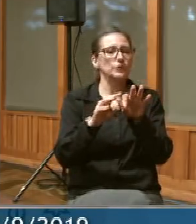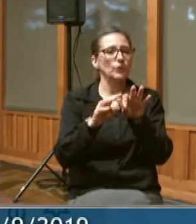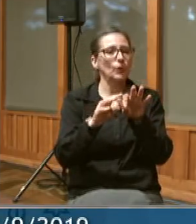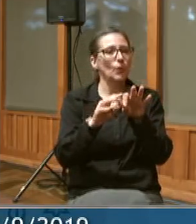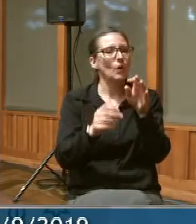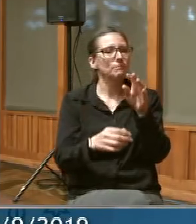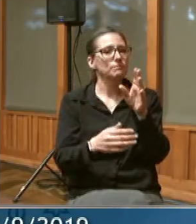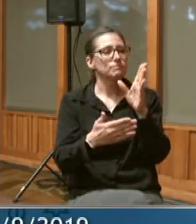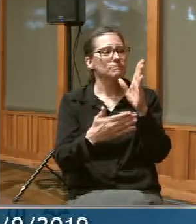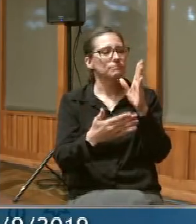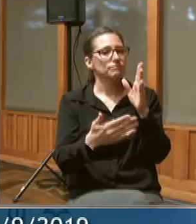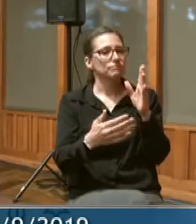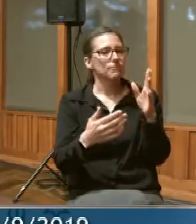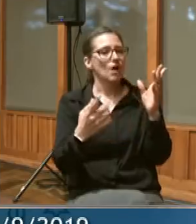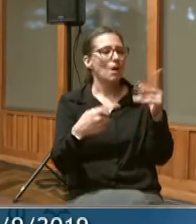ATTEMPT A SIMILAR MOVE AFTER THE BUDGET IS ADOPTED SO IT'S EVEN